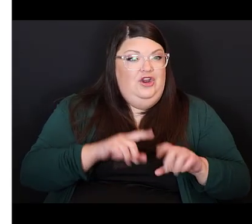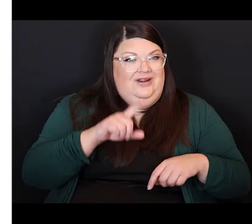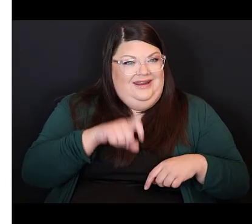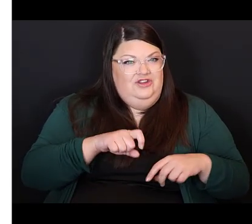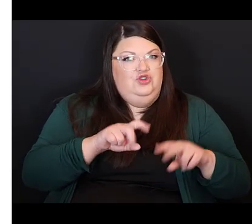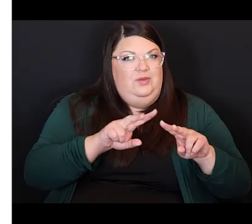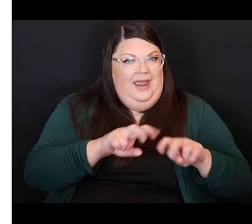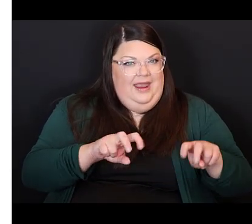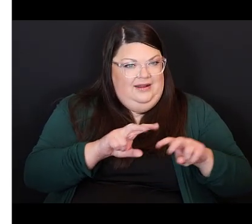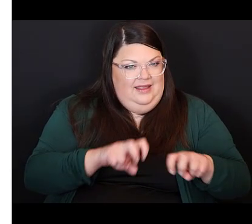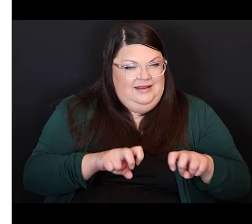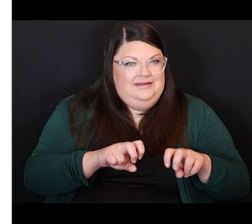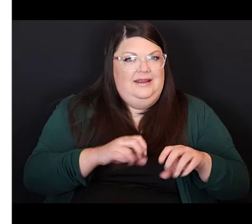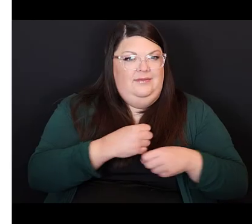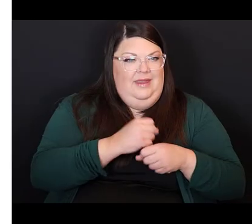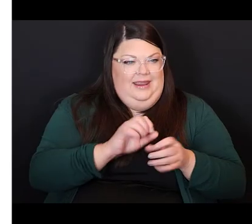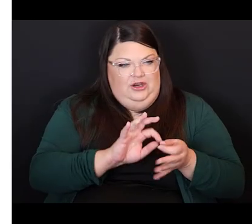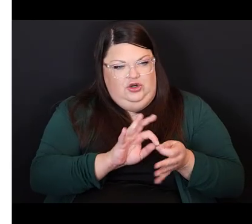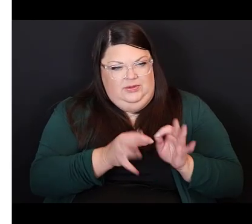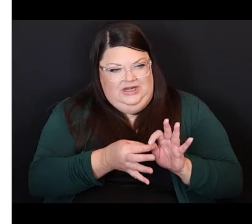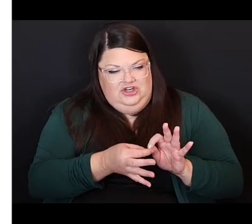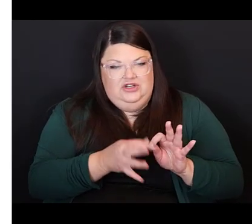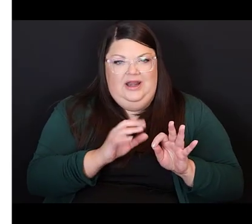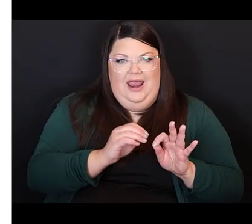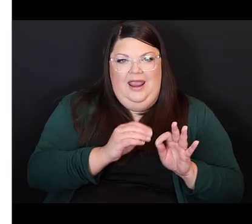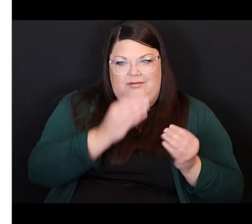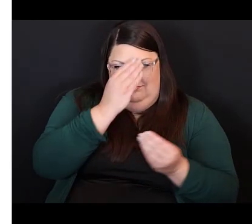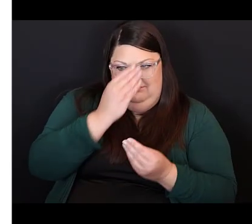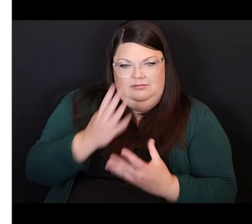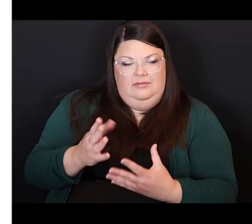creating the interpretations, and then sharing that back with the grantees.